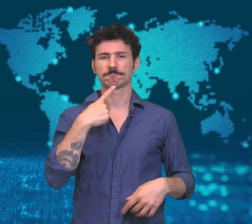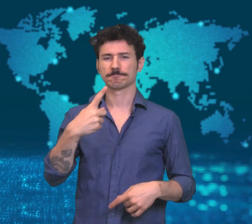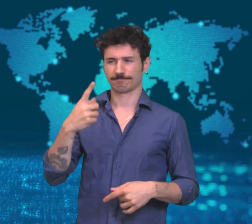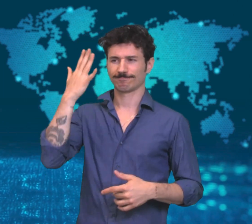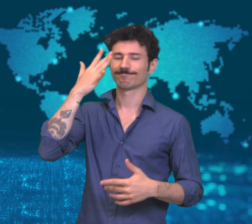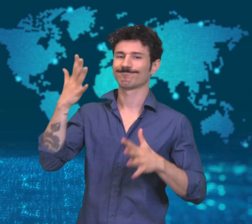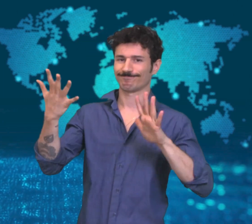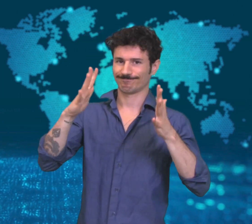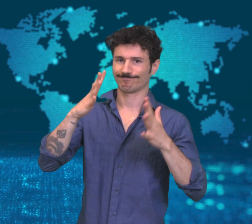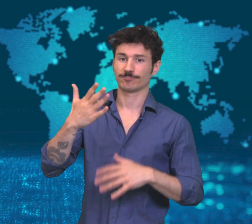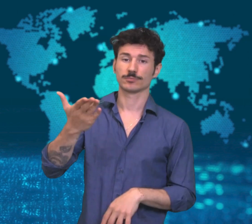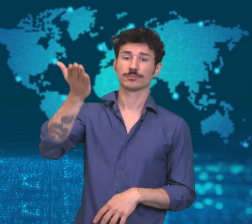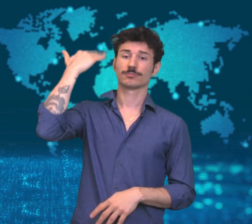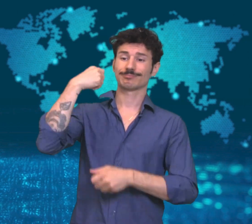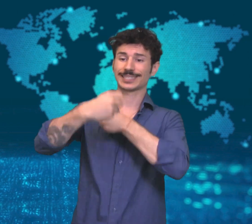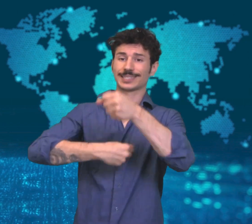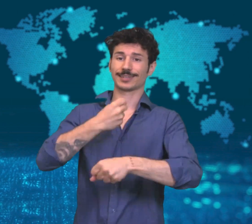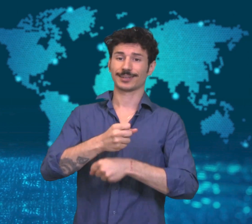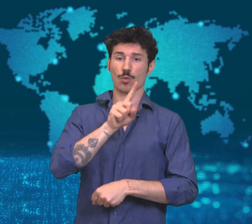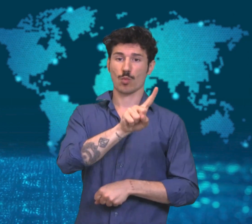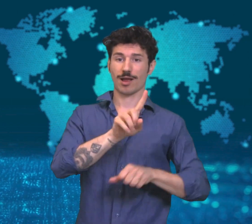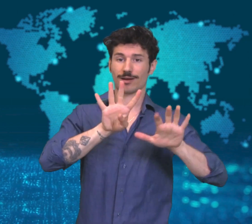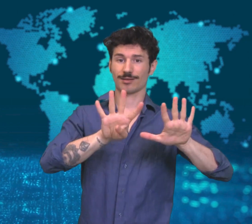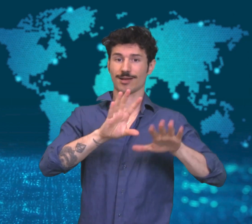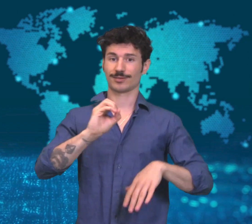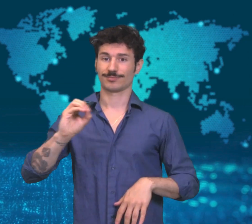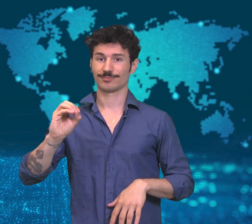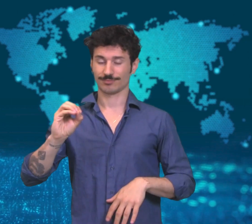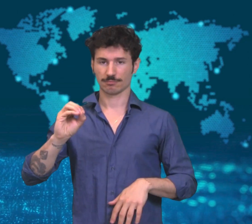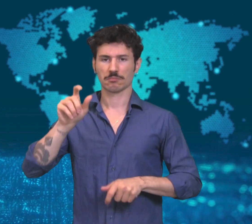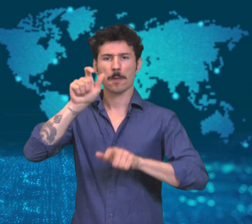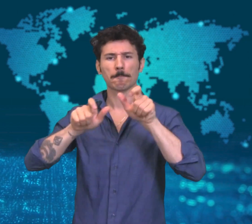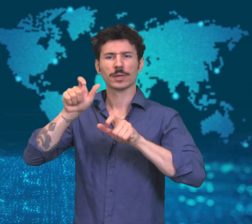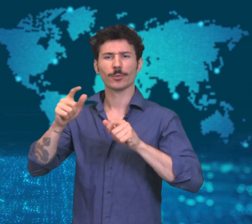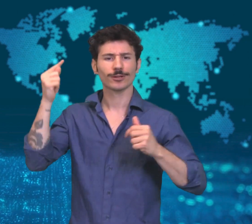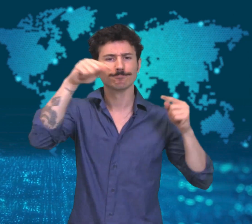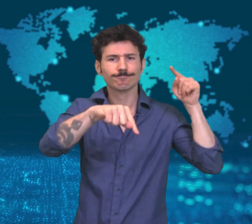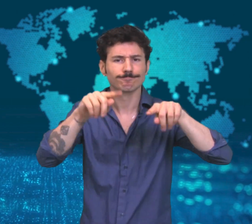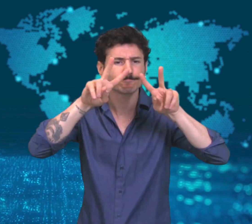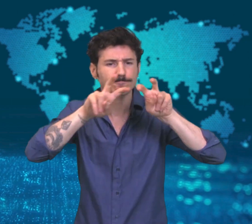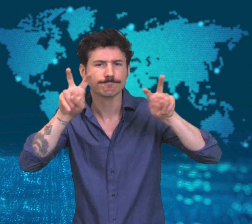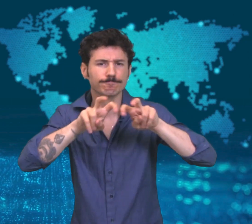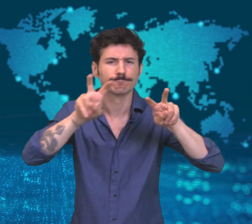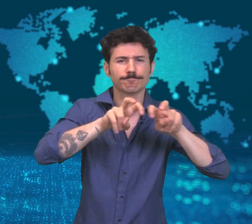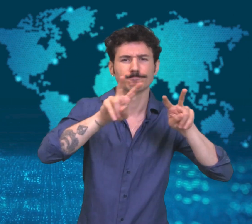Diego was taken from his native island during the early